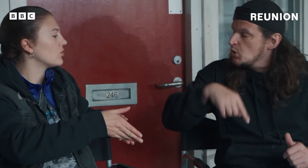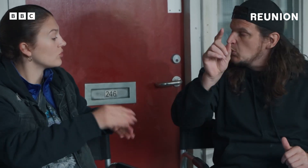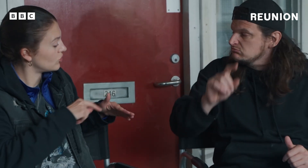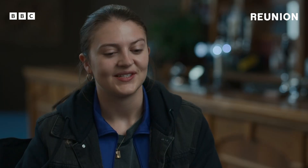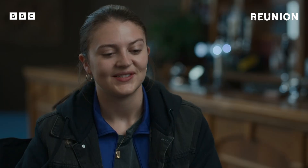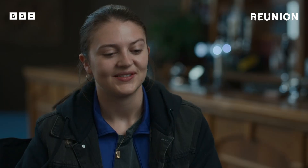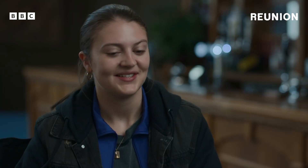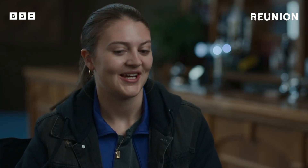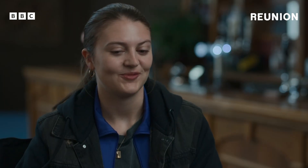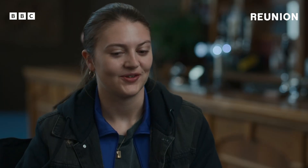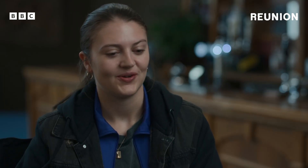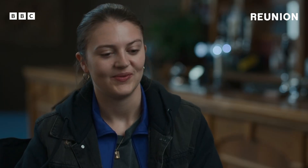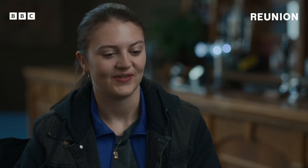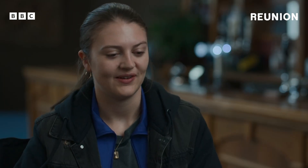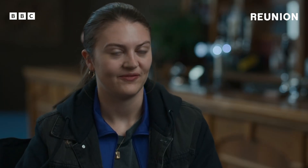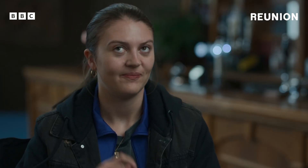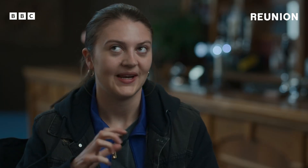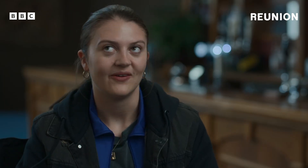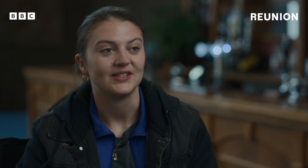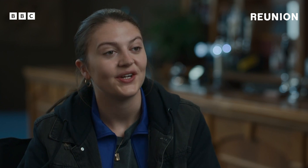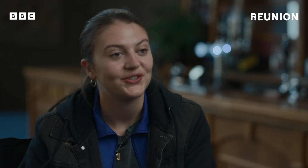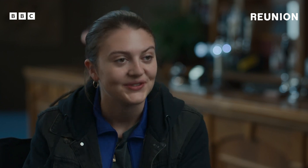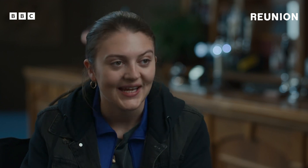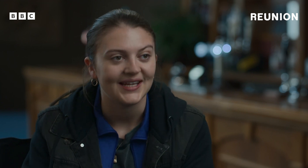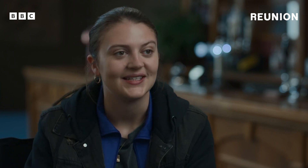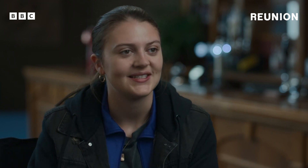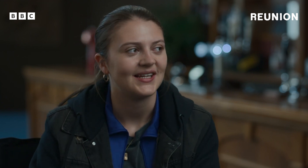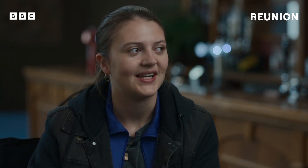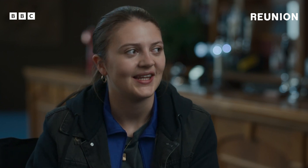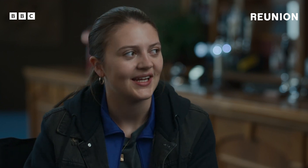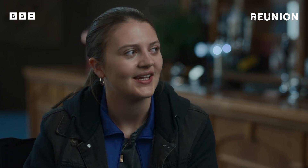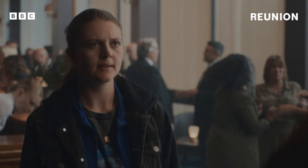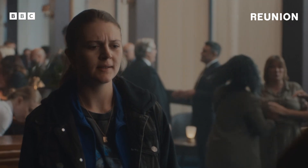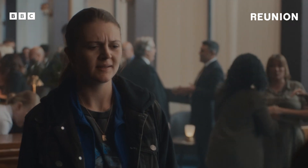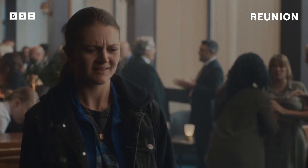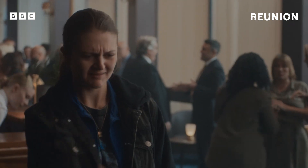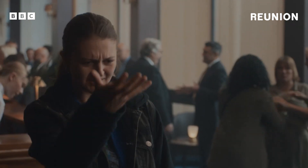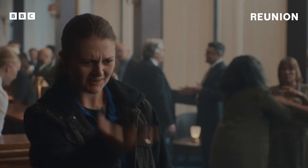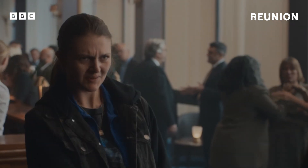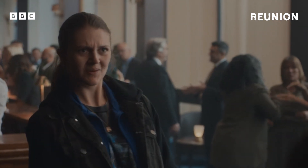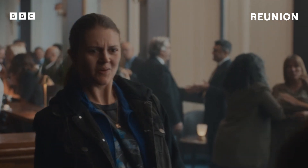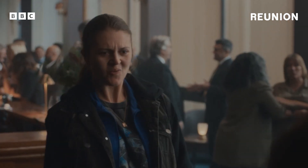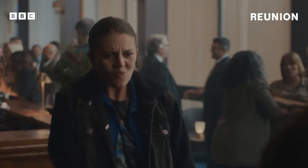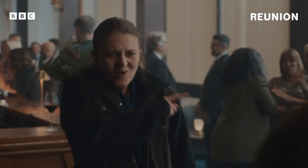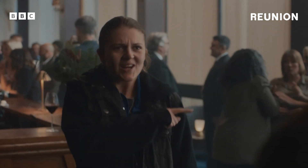And as time’s gone on, we've, kind of, been out in social settings. And then I think when you can apply what you've learnt